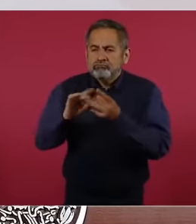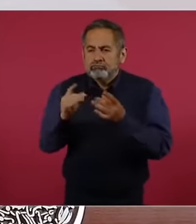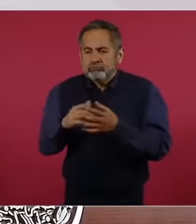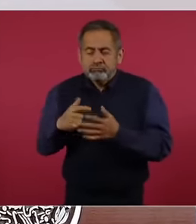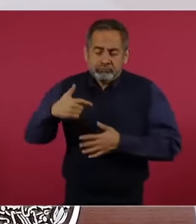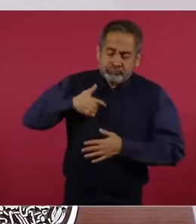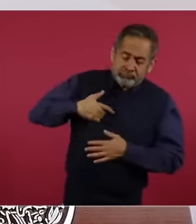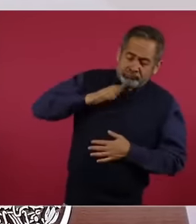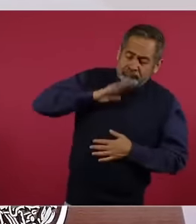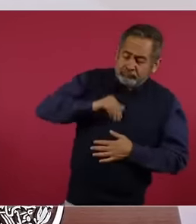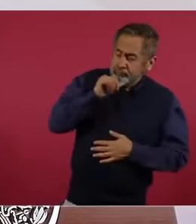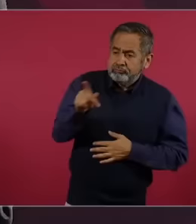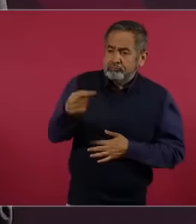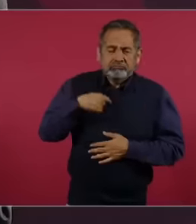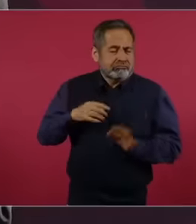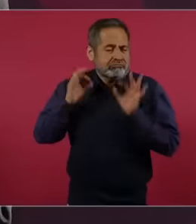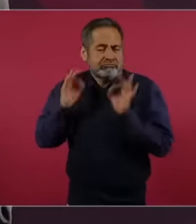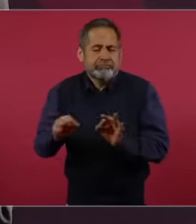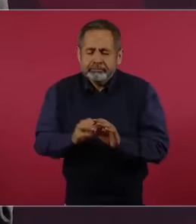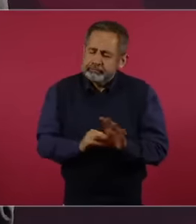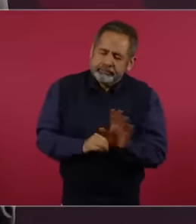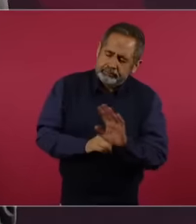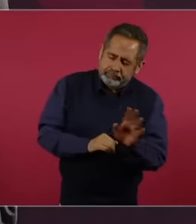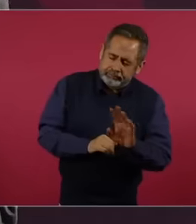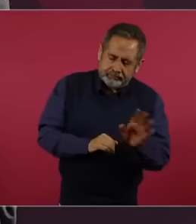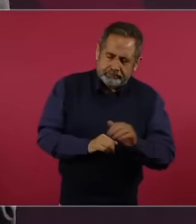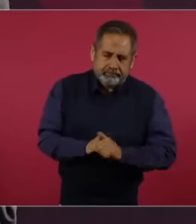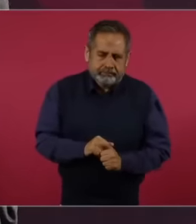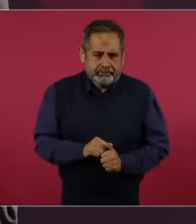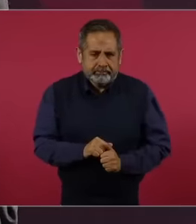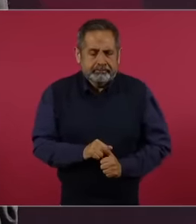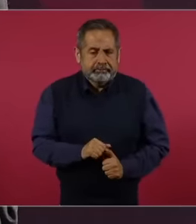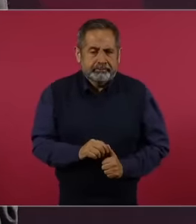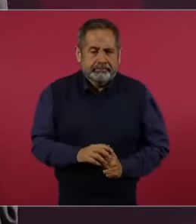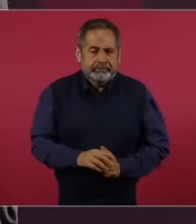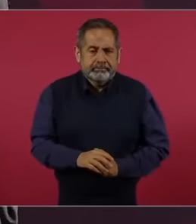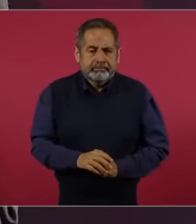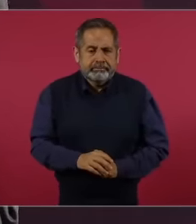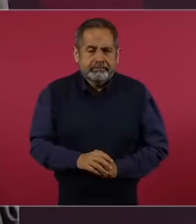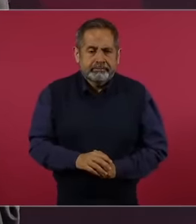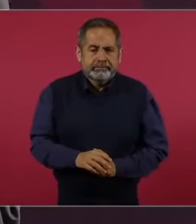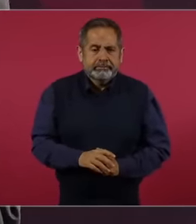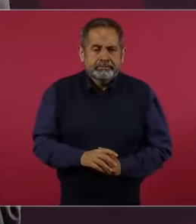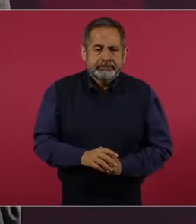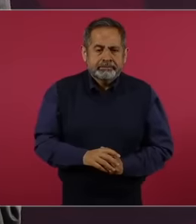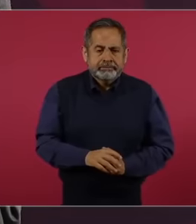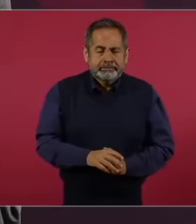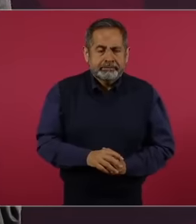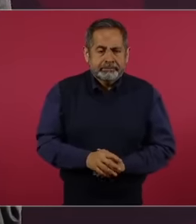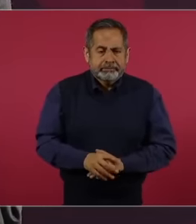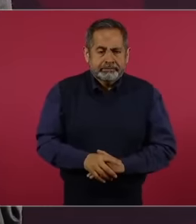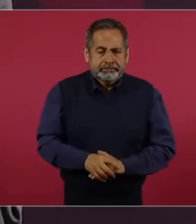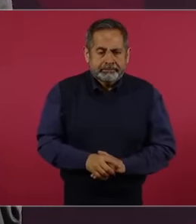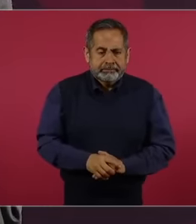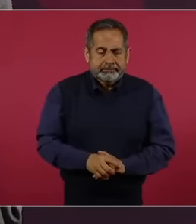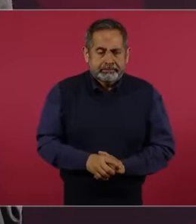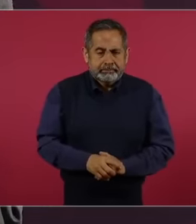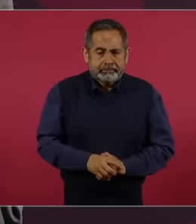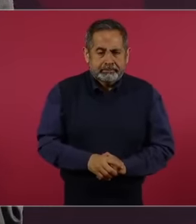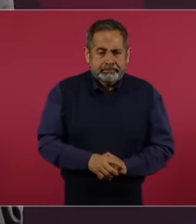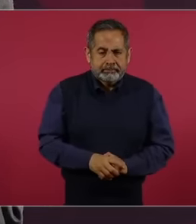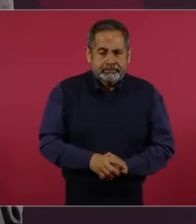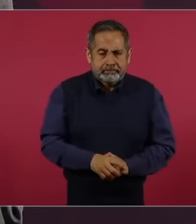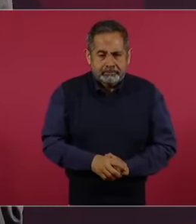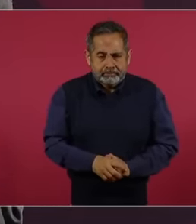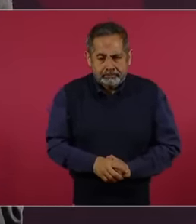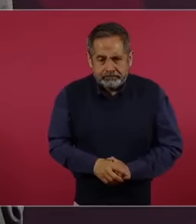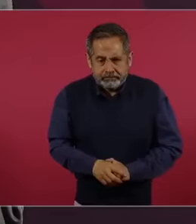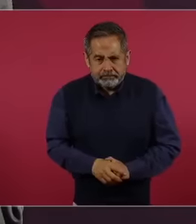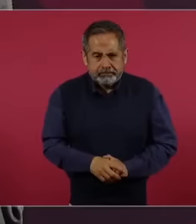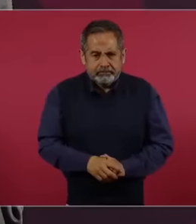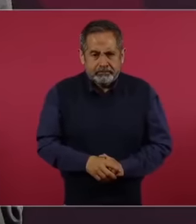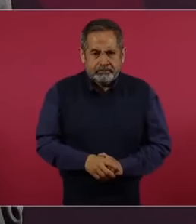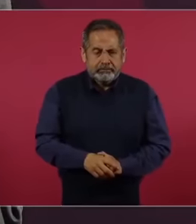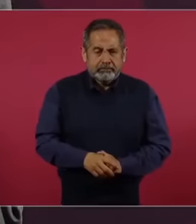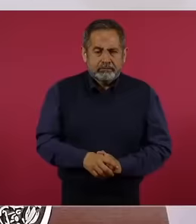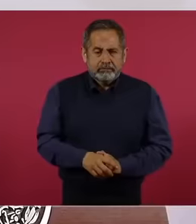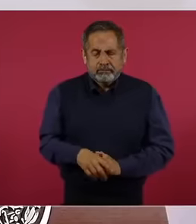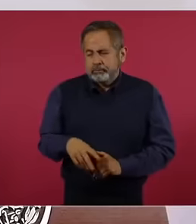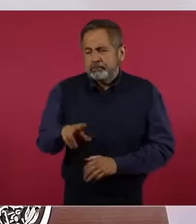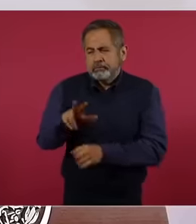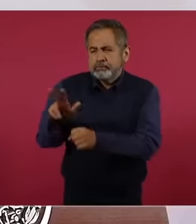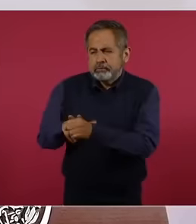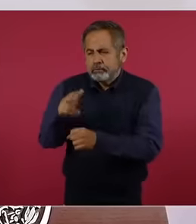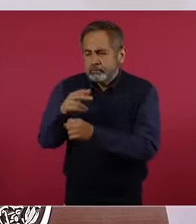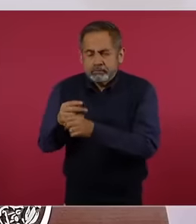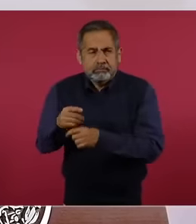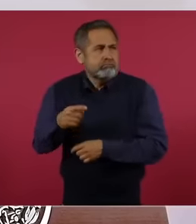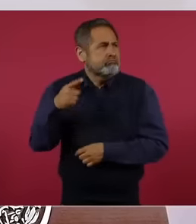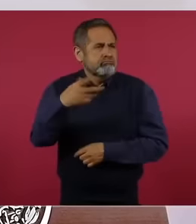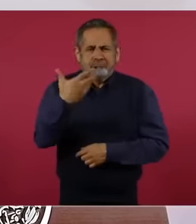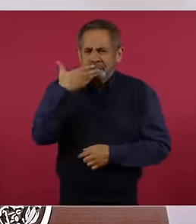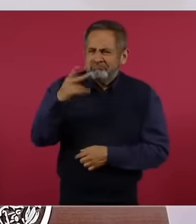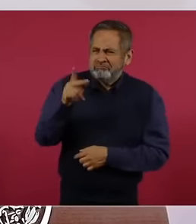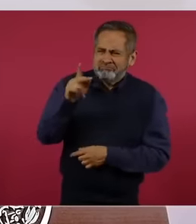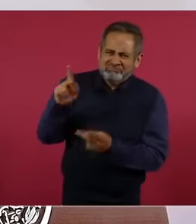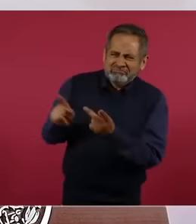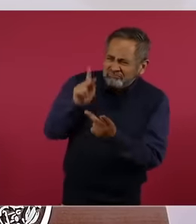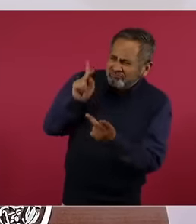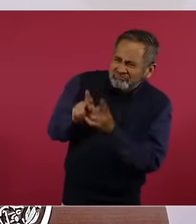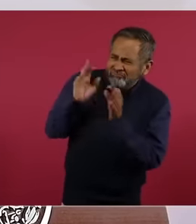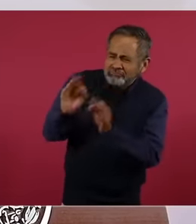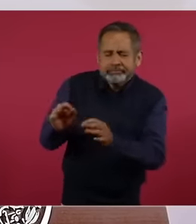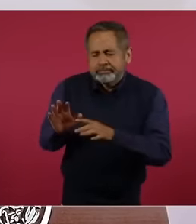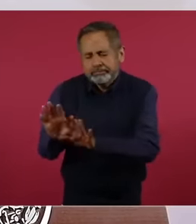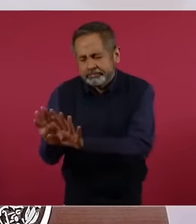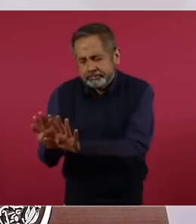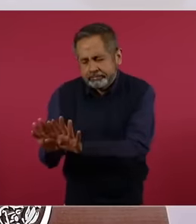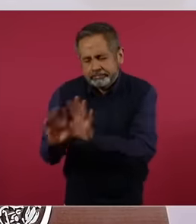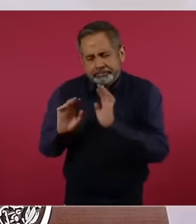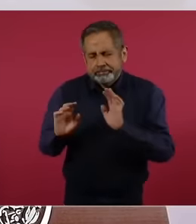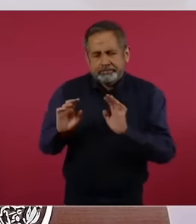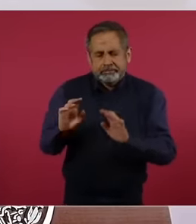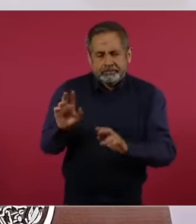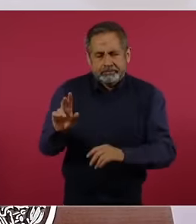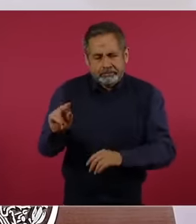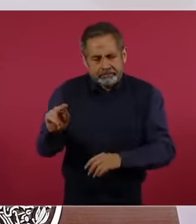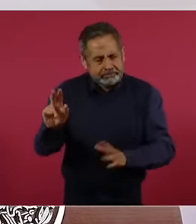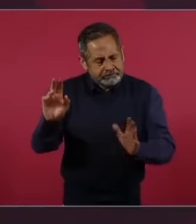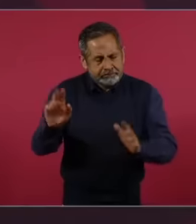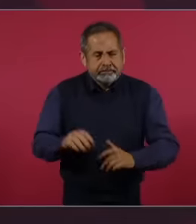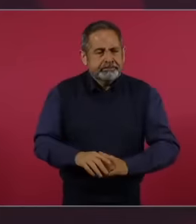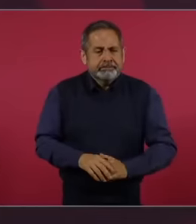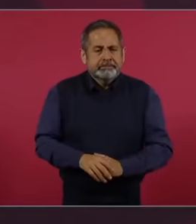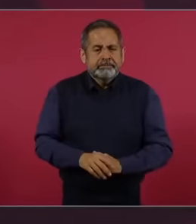Eh Well something eh Also normal even when eh in honor of the